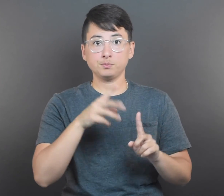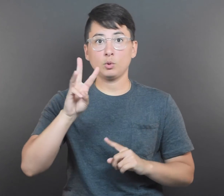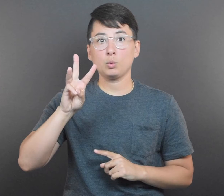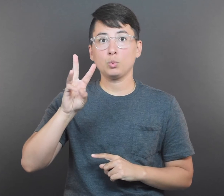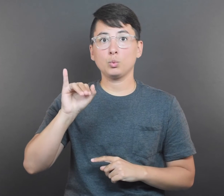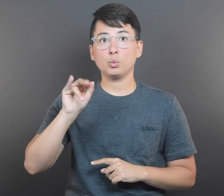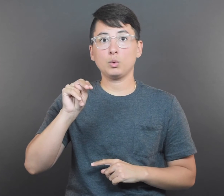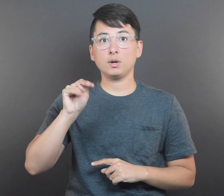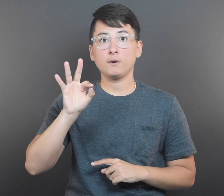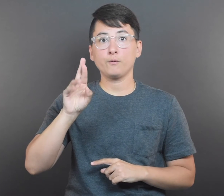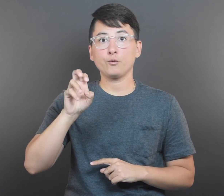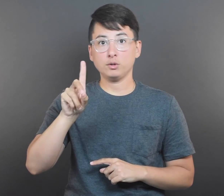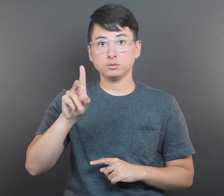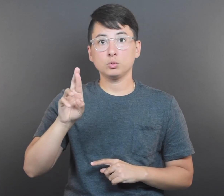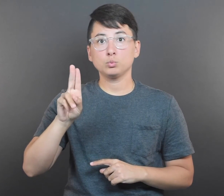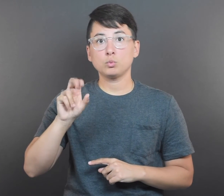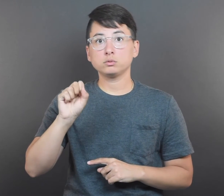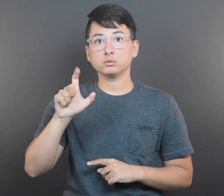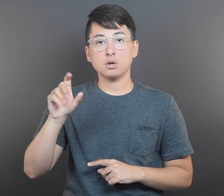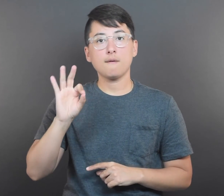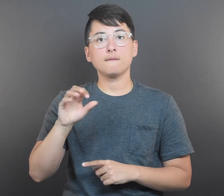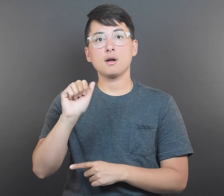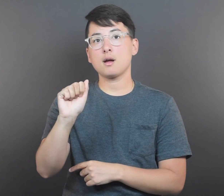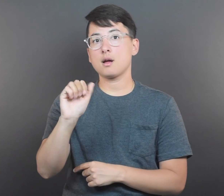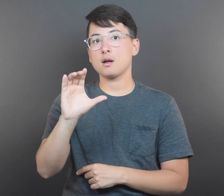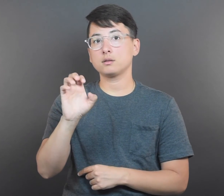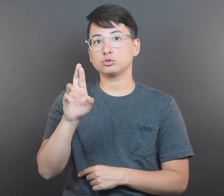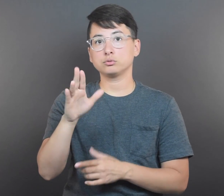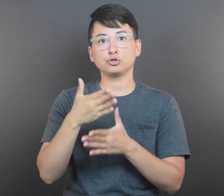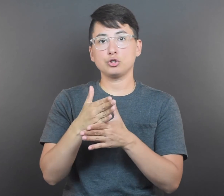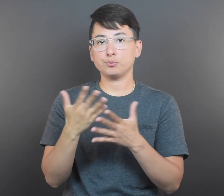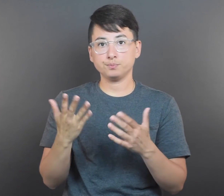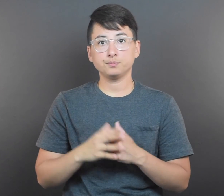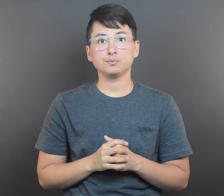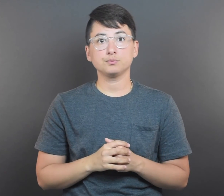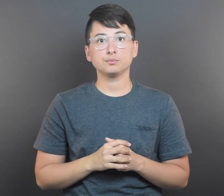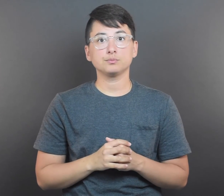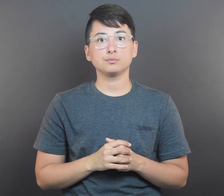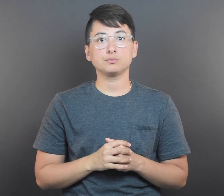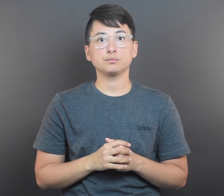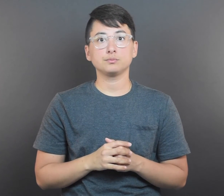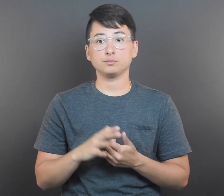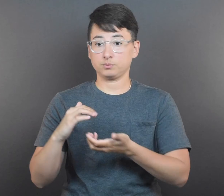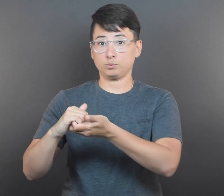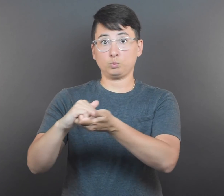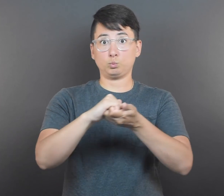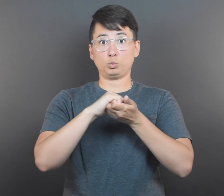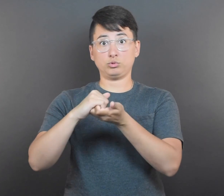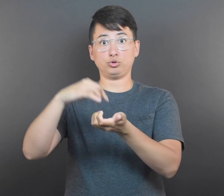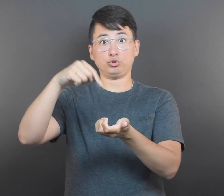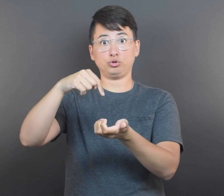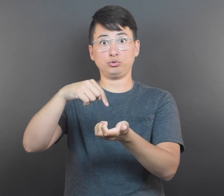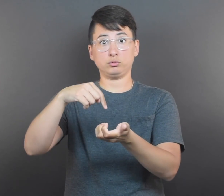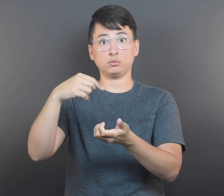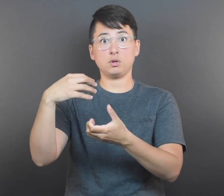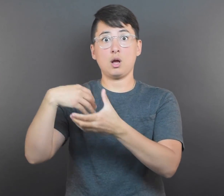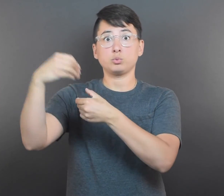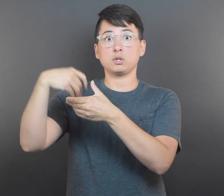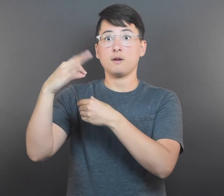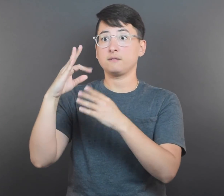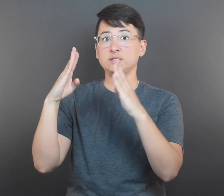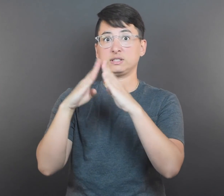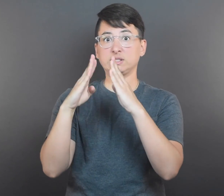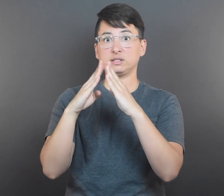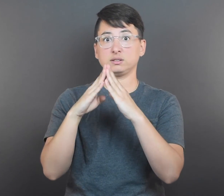Winfred Russell of ACER shared, "The reality of collaboration outside the cities, where